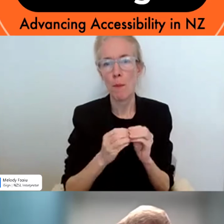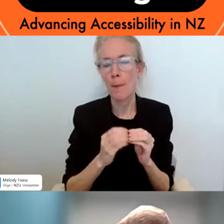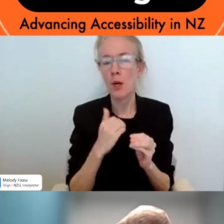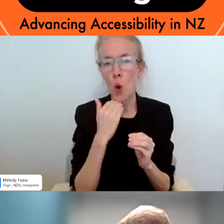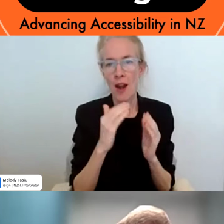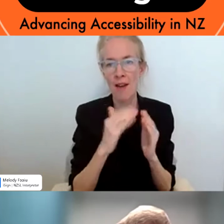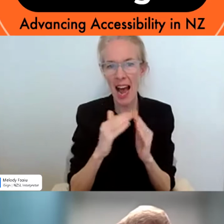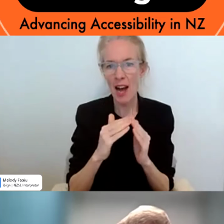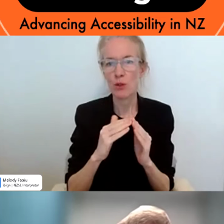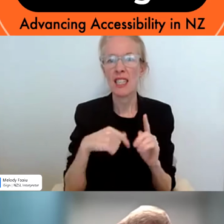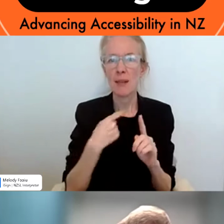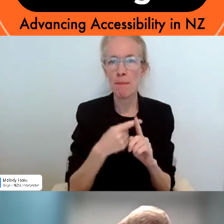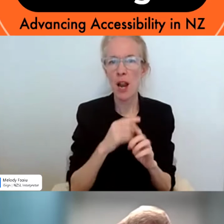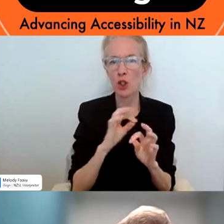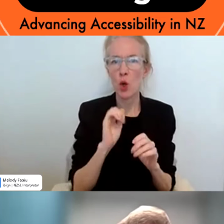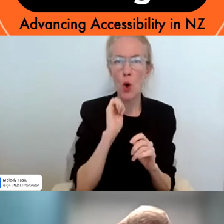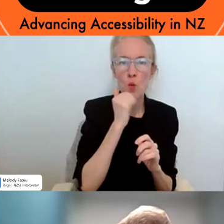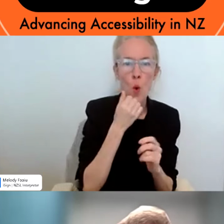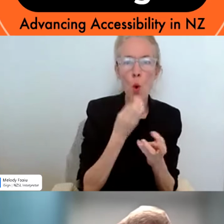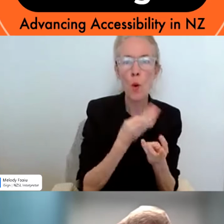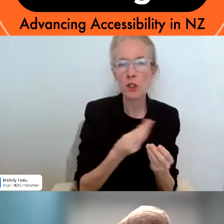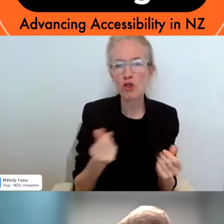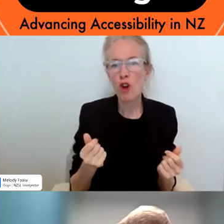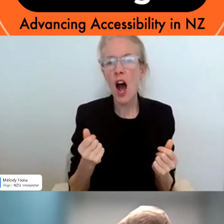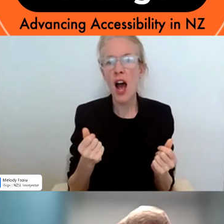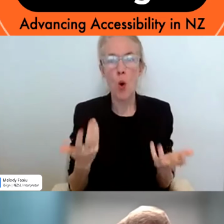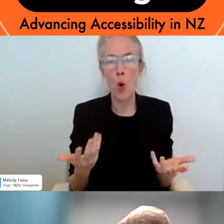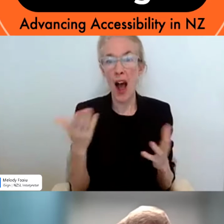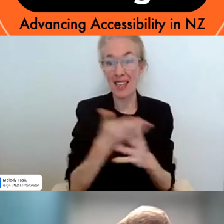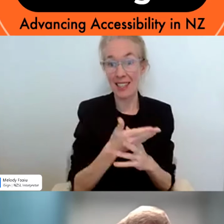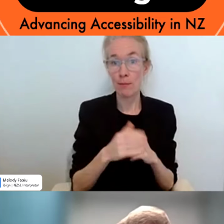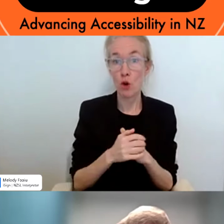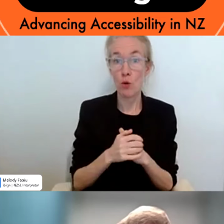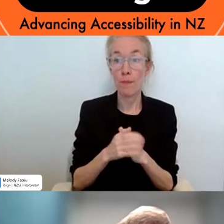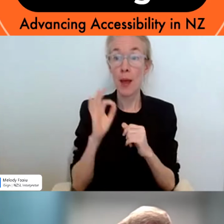think every home would be universally accessible. We're not there and